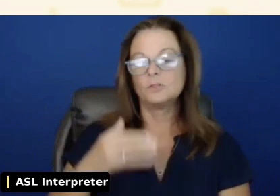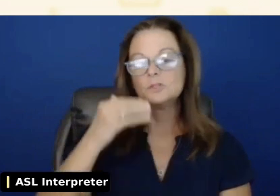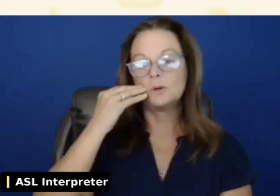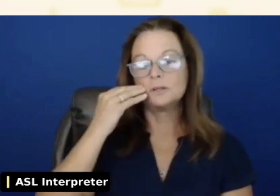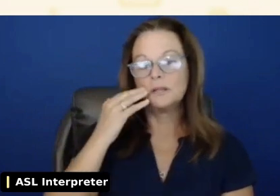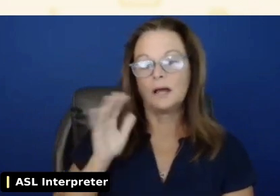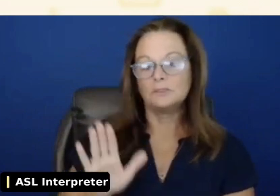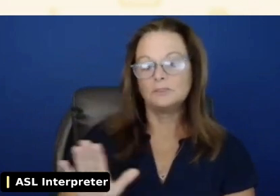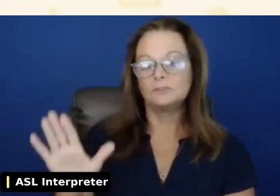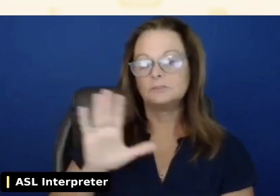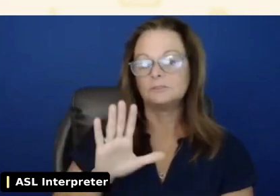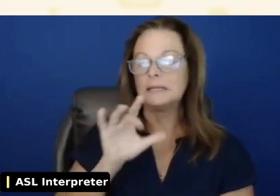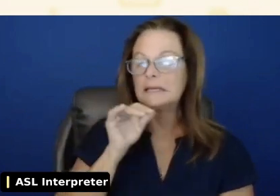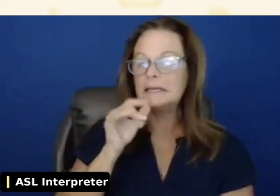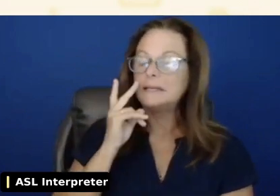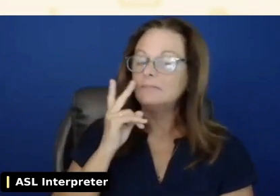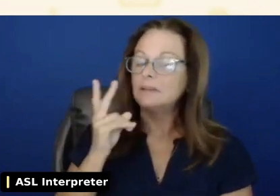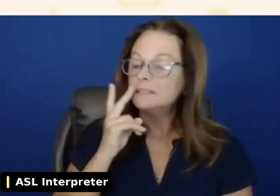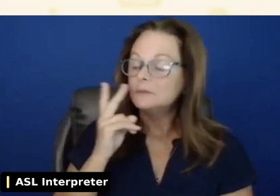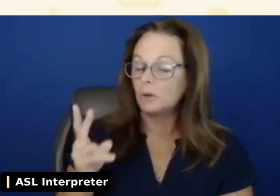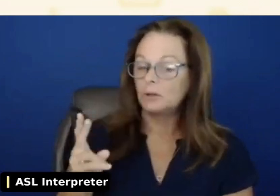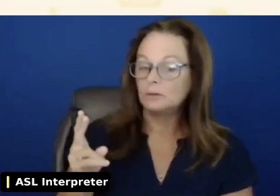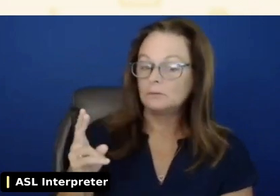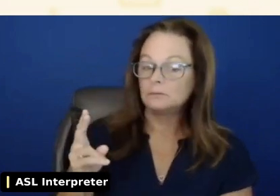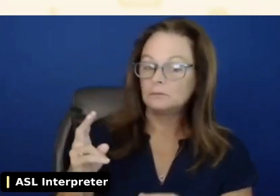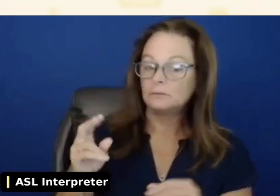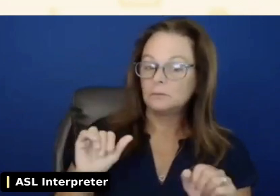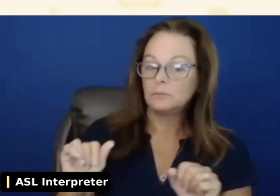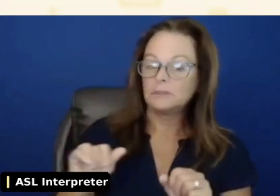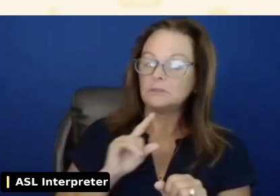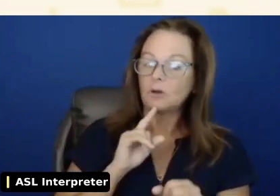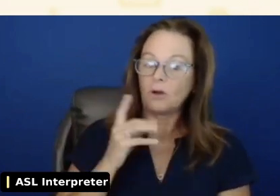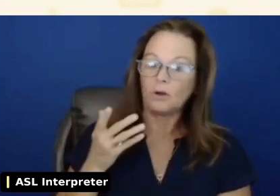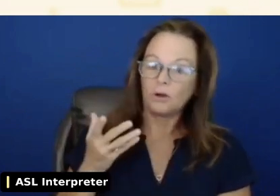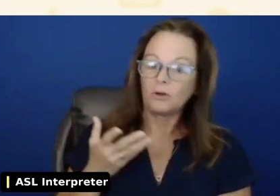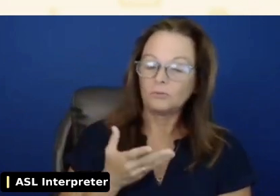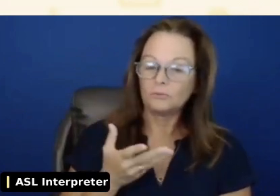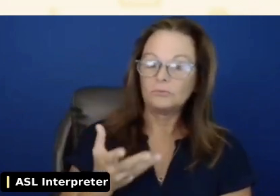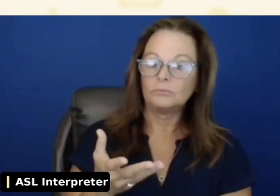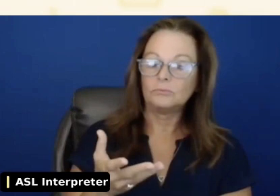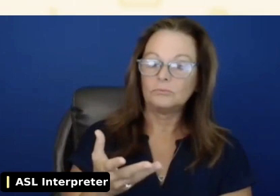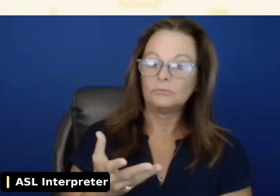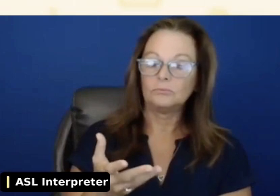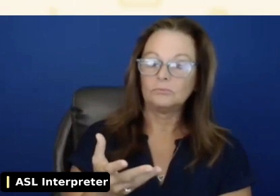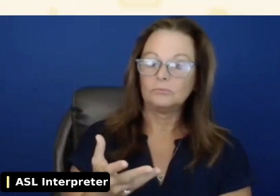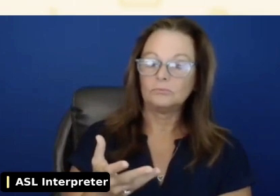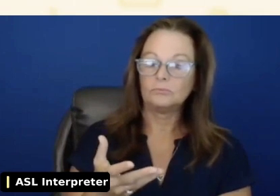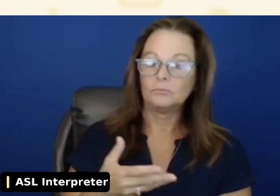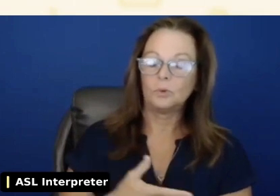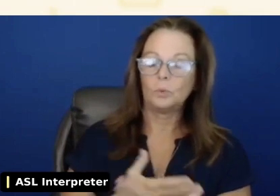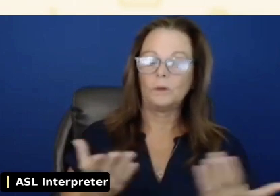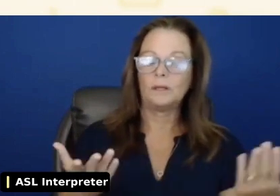or invisible conditions exist, and that we accommodate this